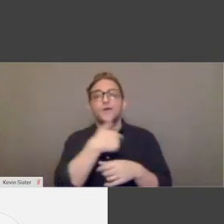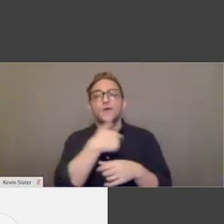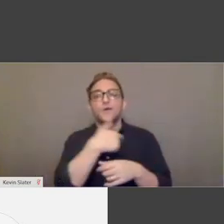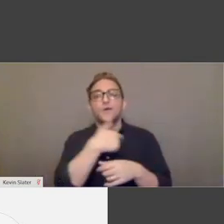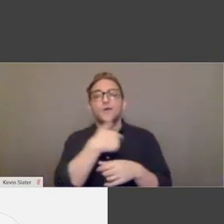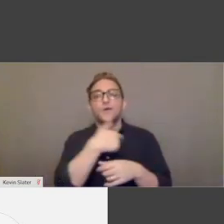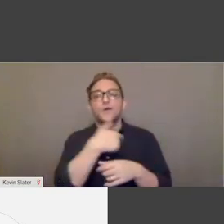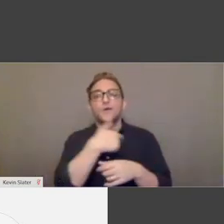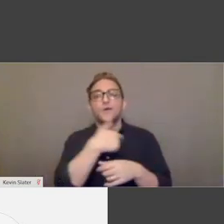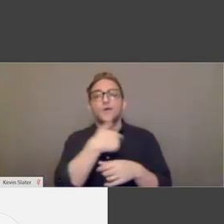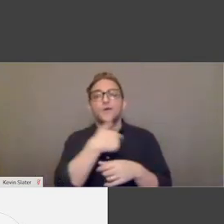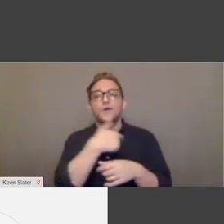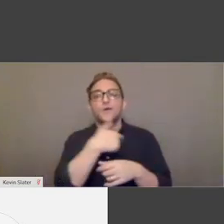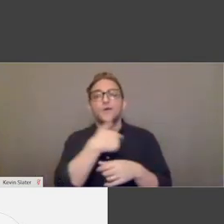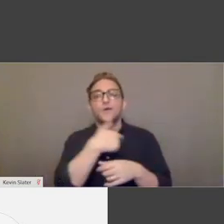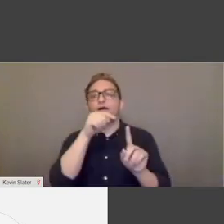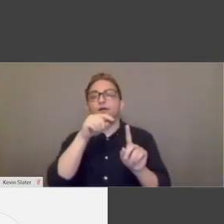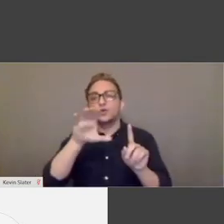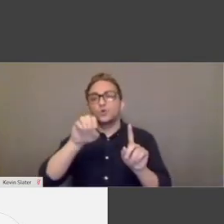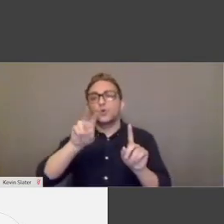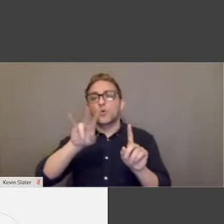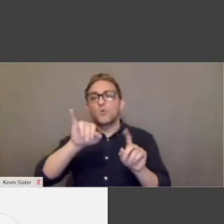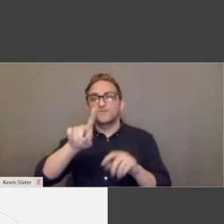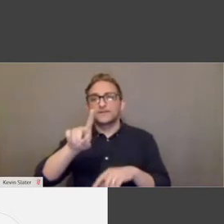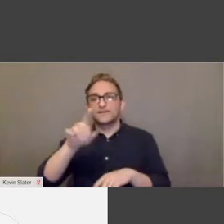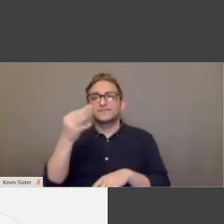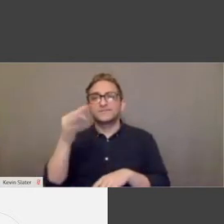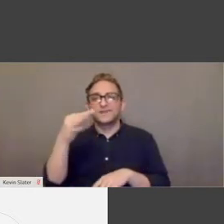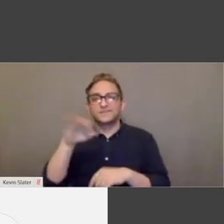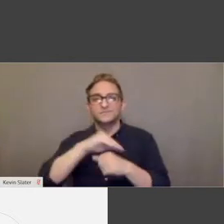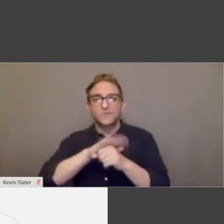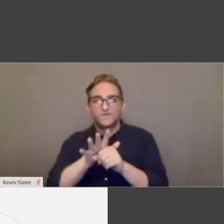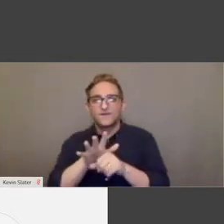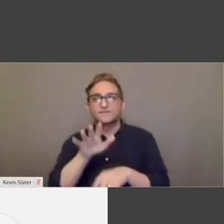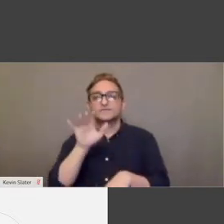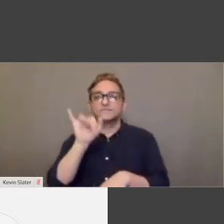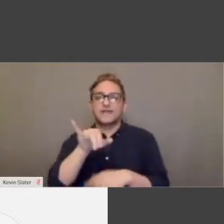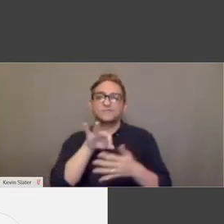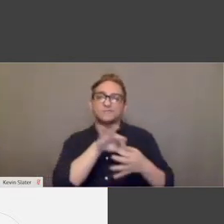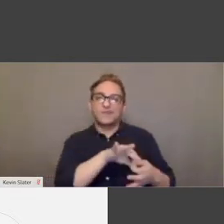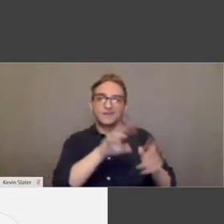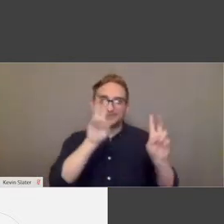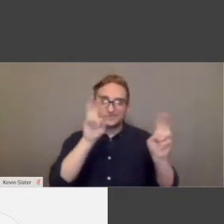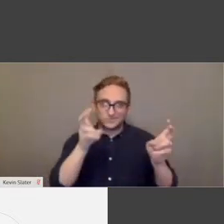a pretty narrow focus on COVID‑19 issues. There will be some information at the end